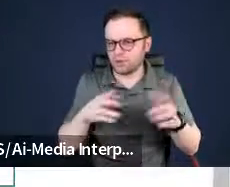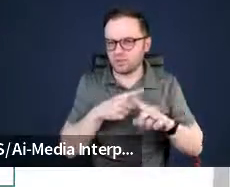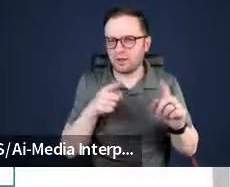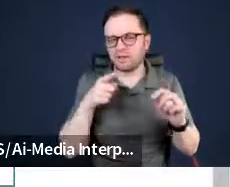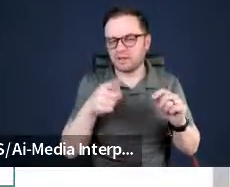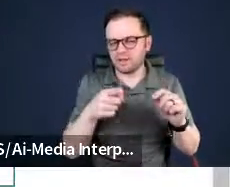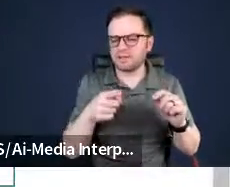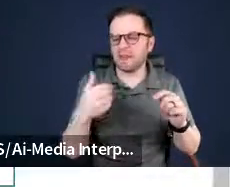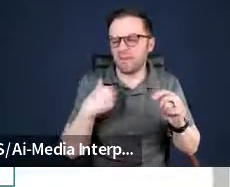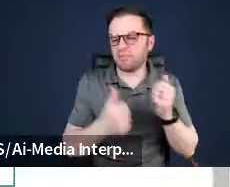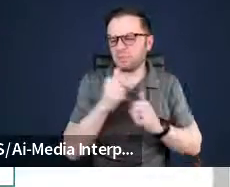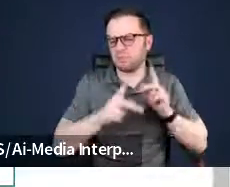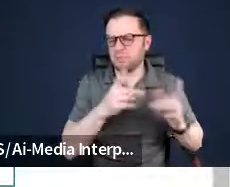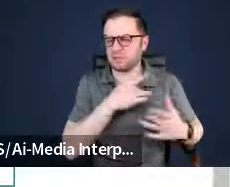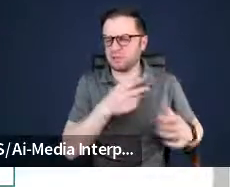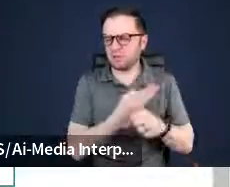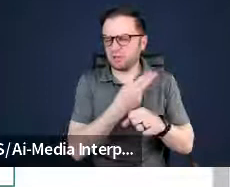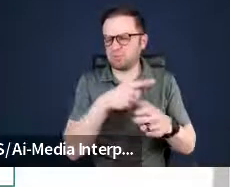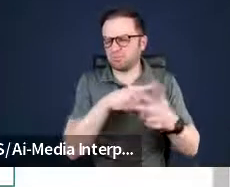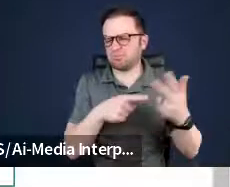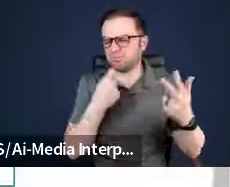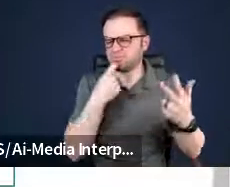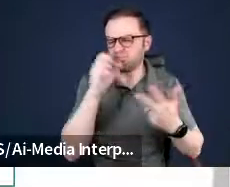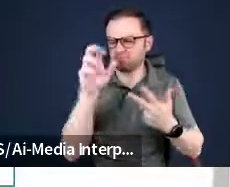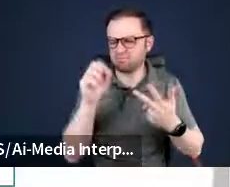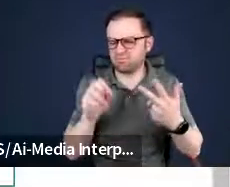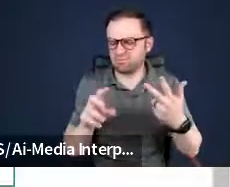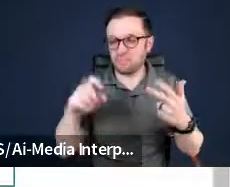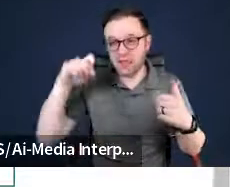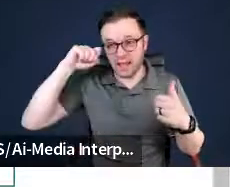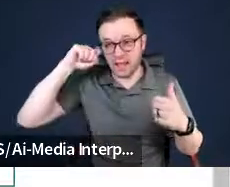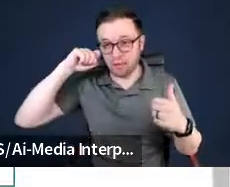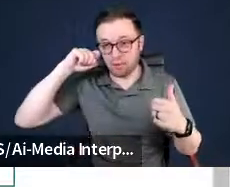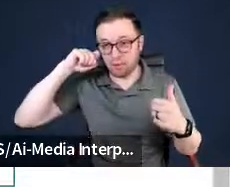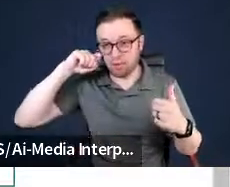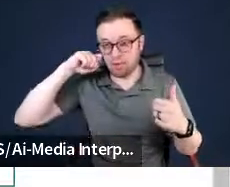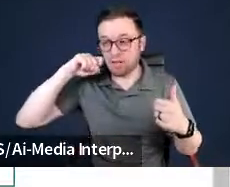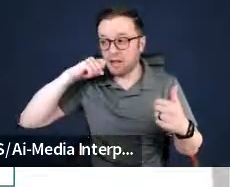these are probably … They probably have the largest share of use.